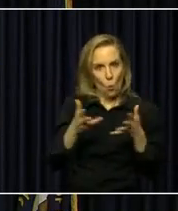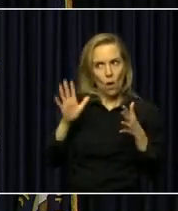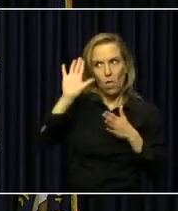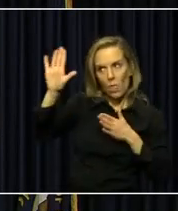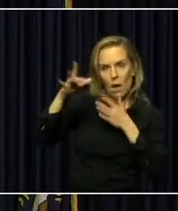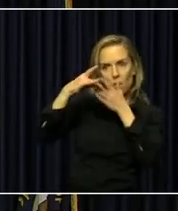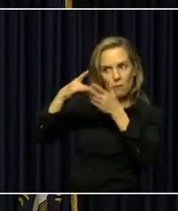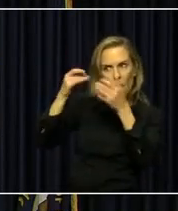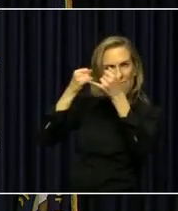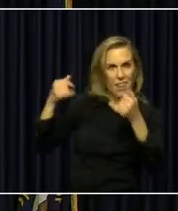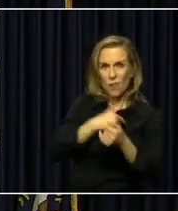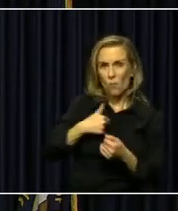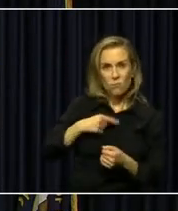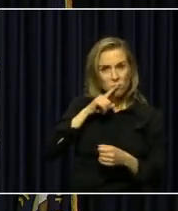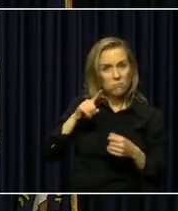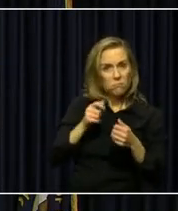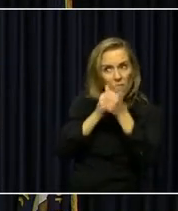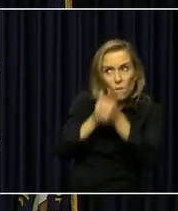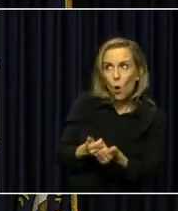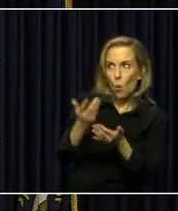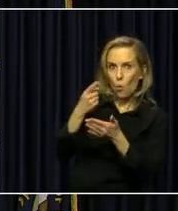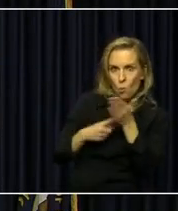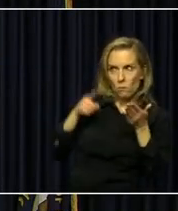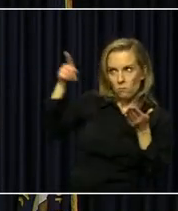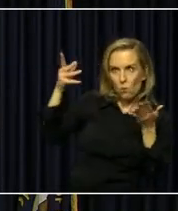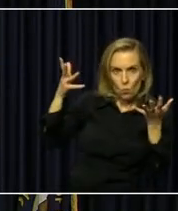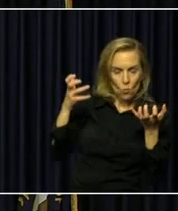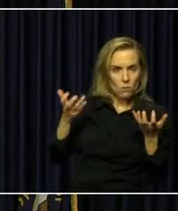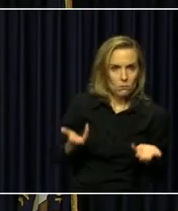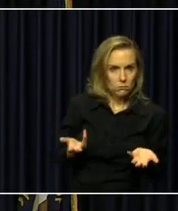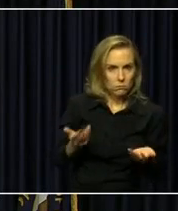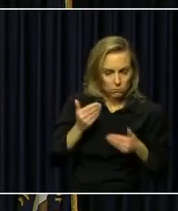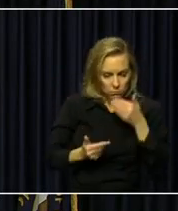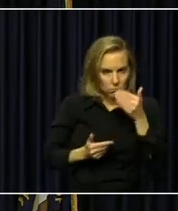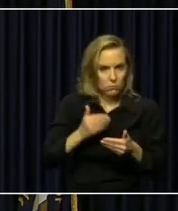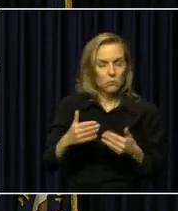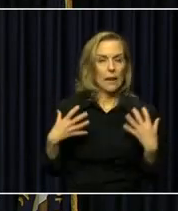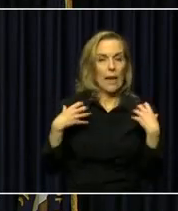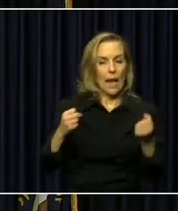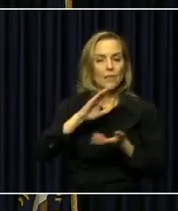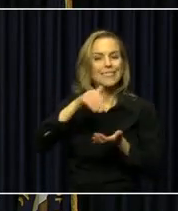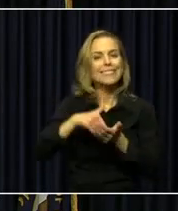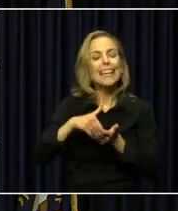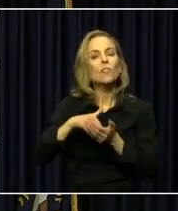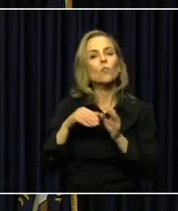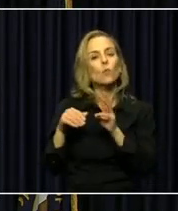MACHINES. I SAY MACHINES. THEY'RE PRETTY SMALL. BUT ONLY 100 KITS OR CAR RITZ